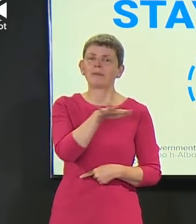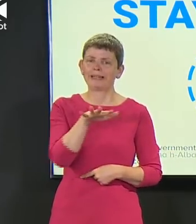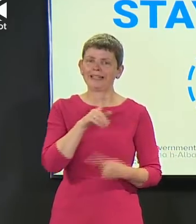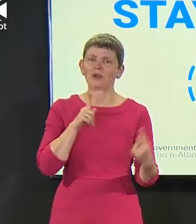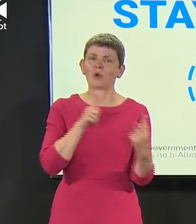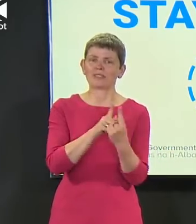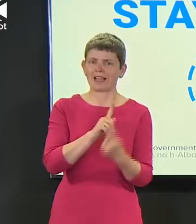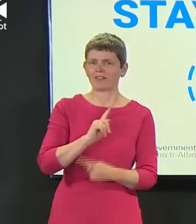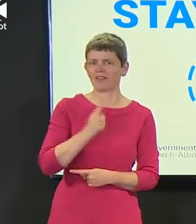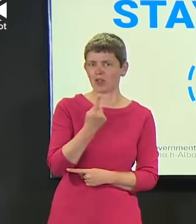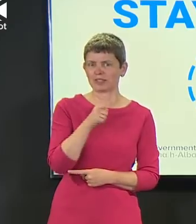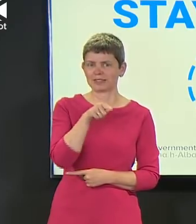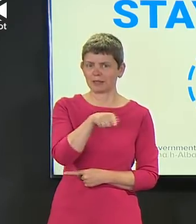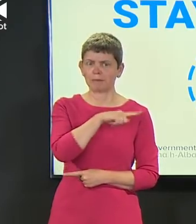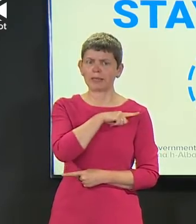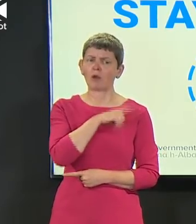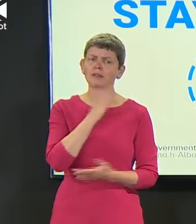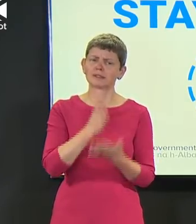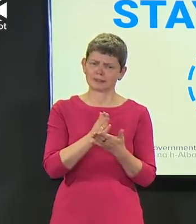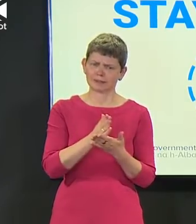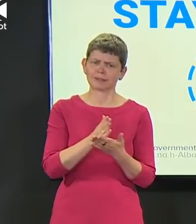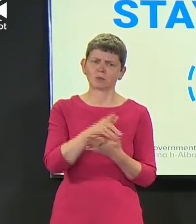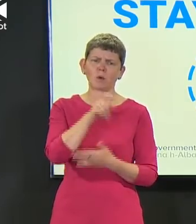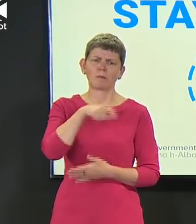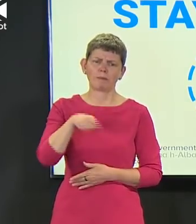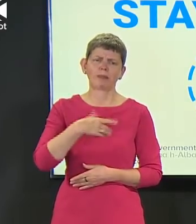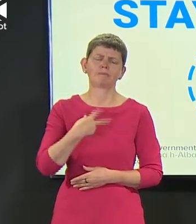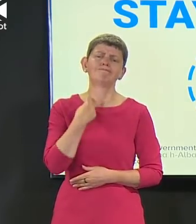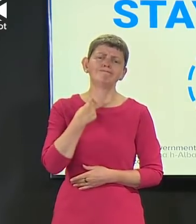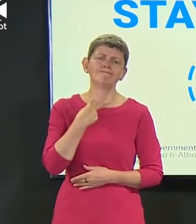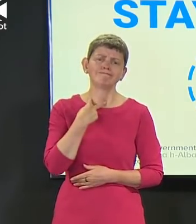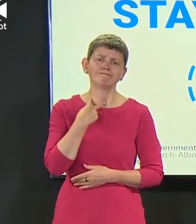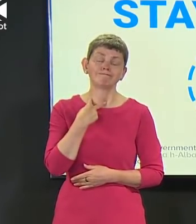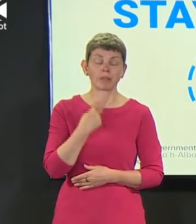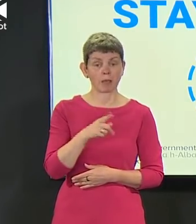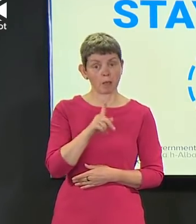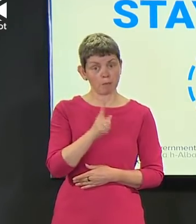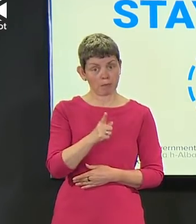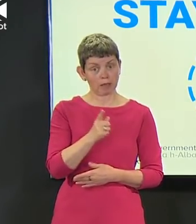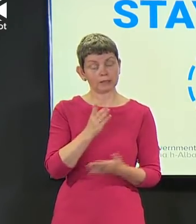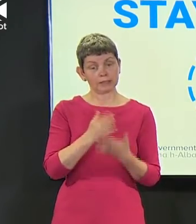people are are missing most but nothing here is risk-free and won't be as long as we're dealing